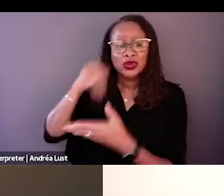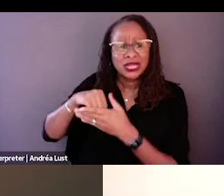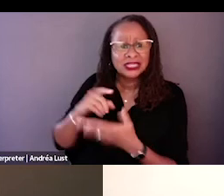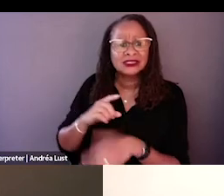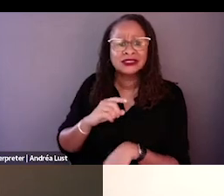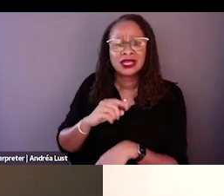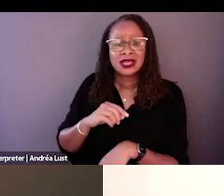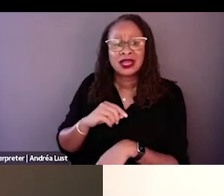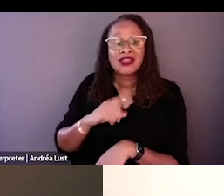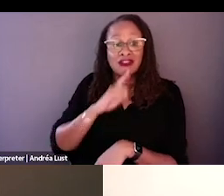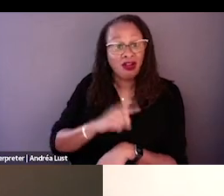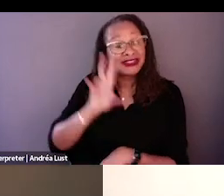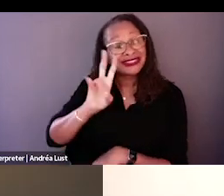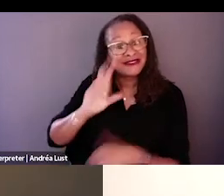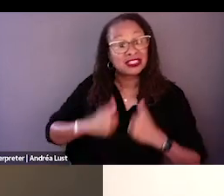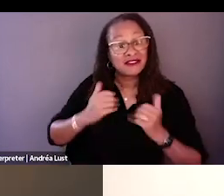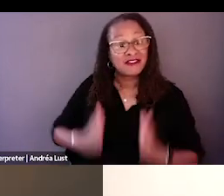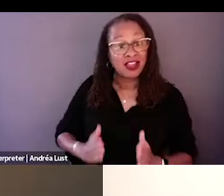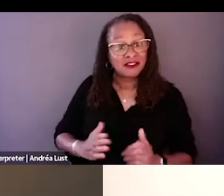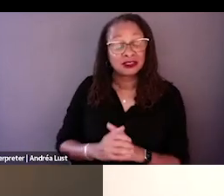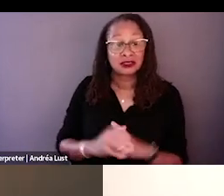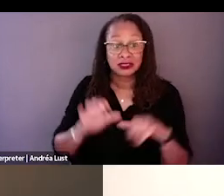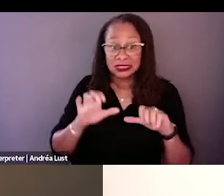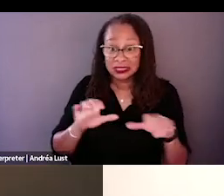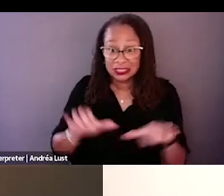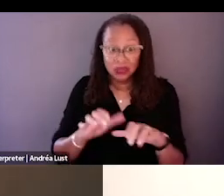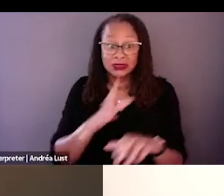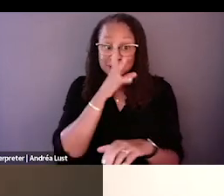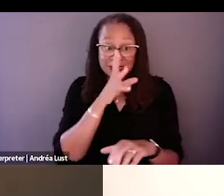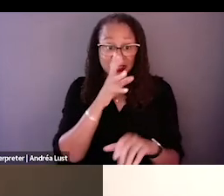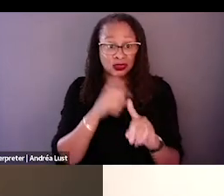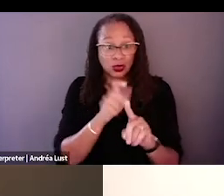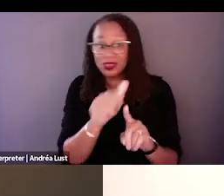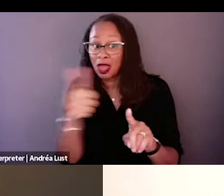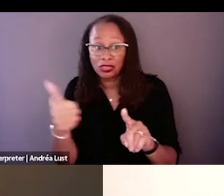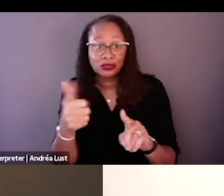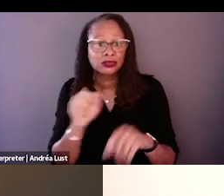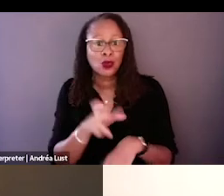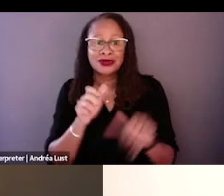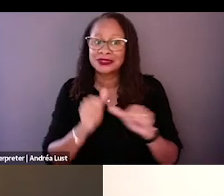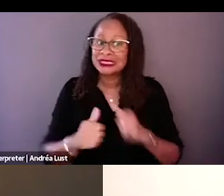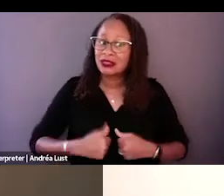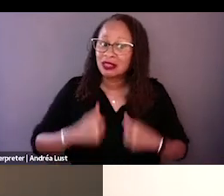a link to what you can see. It can be a very small link.